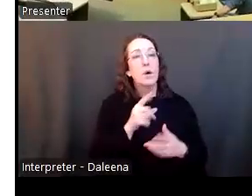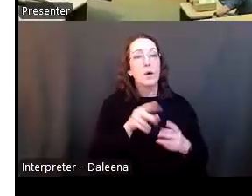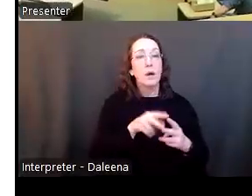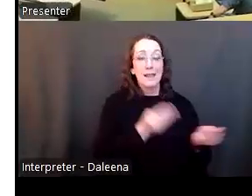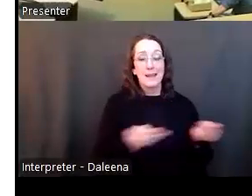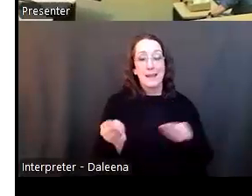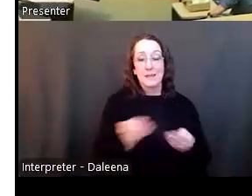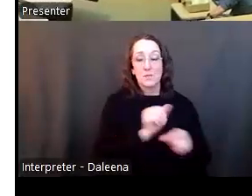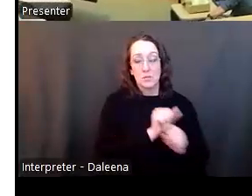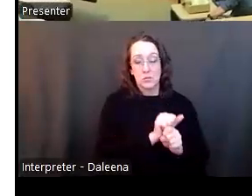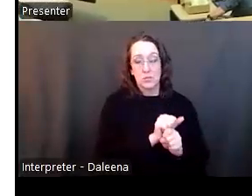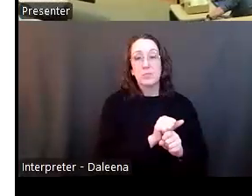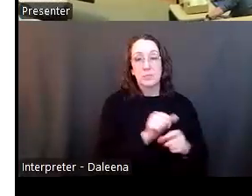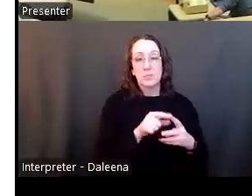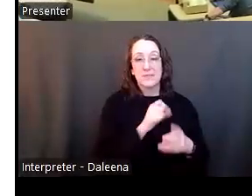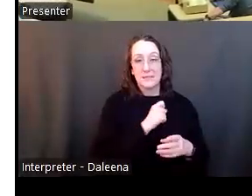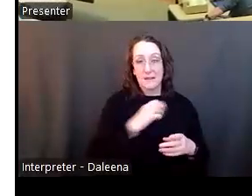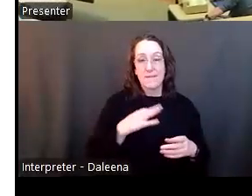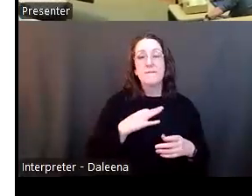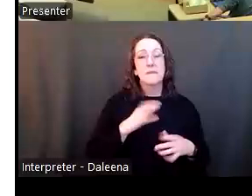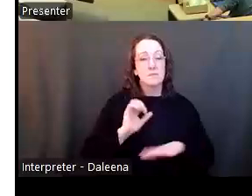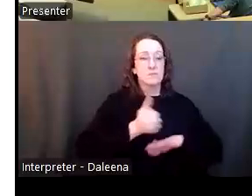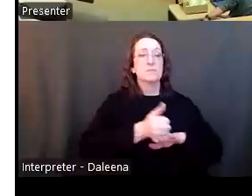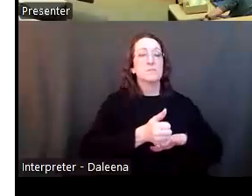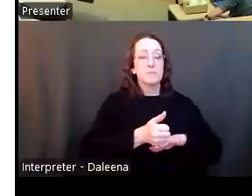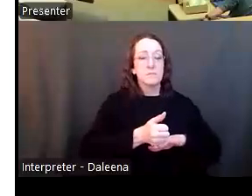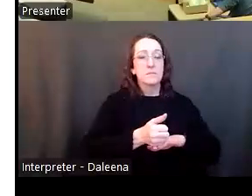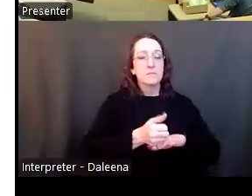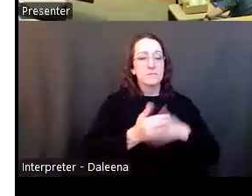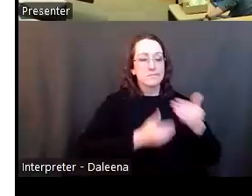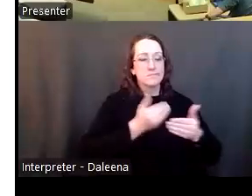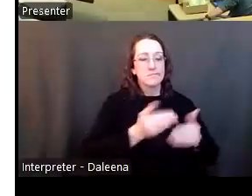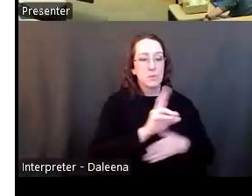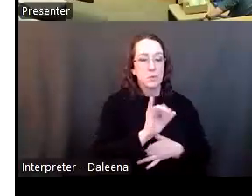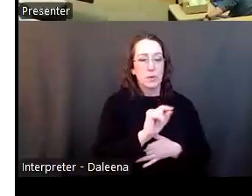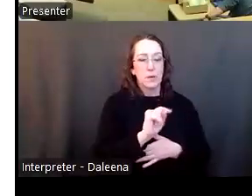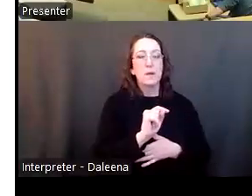with uh with staff and and setting up uh protocols for the unit that patients are comfortable with